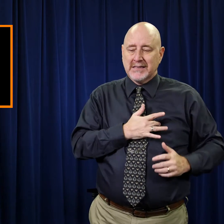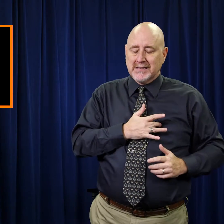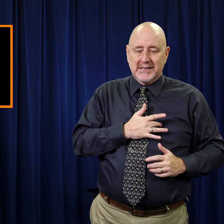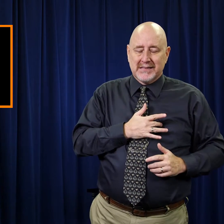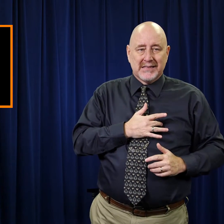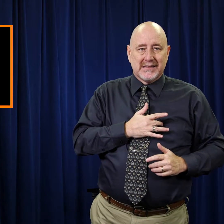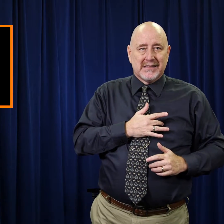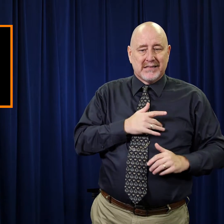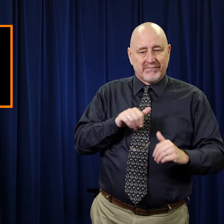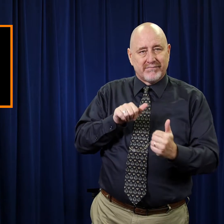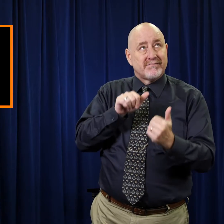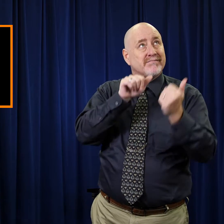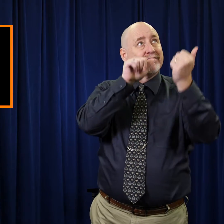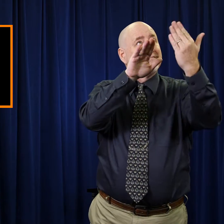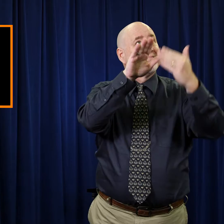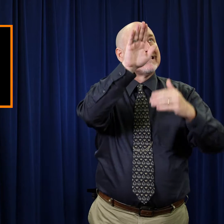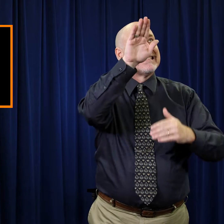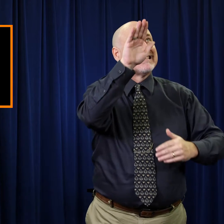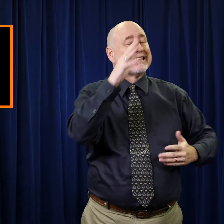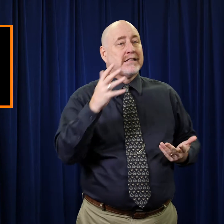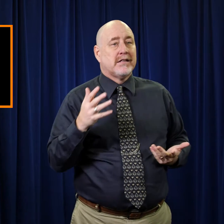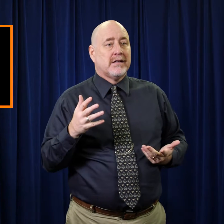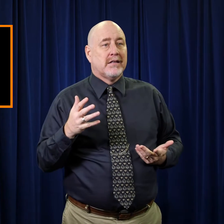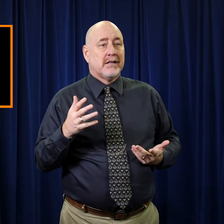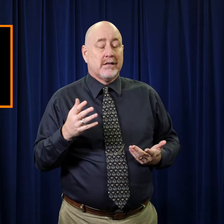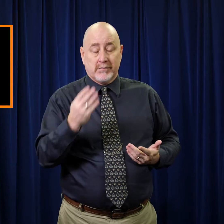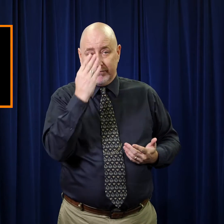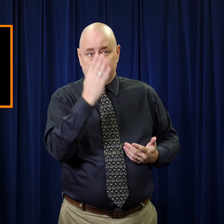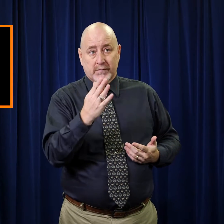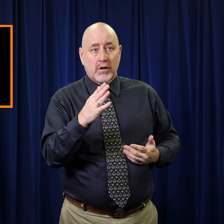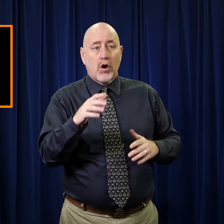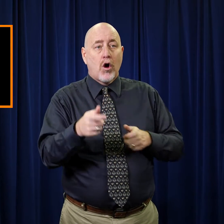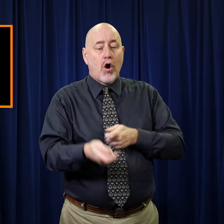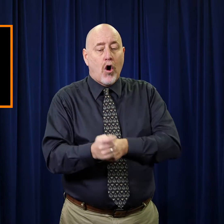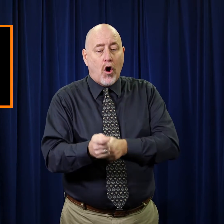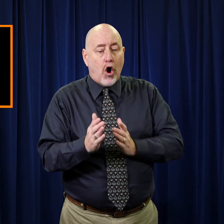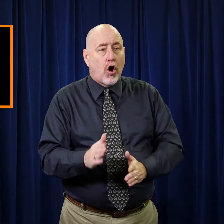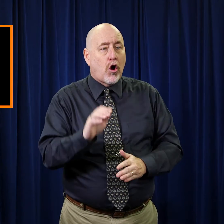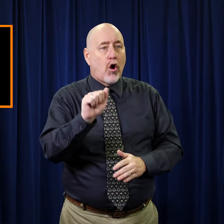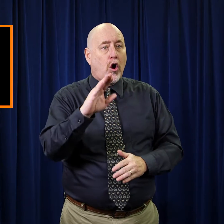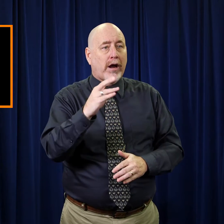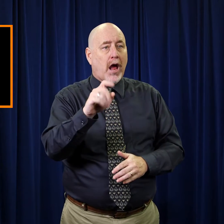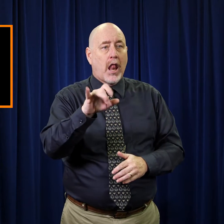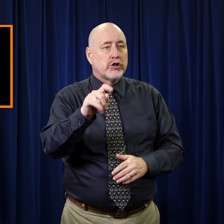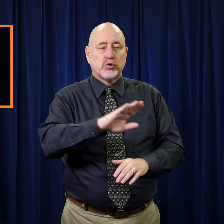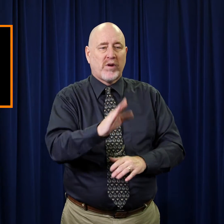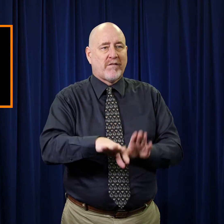had dreaded facing God now. I'll tell you something. Archaeologists are never going to find